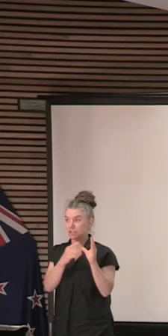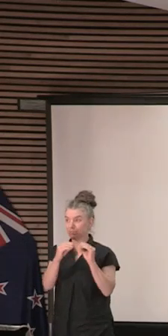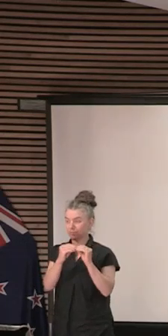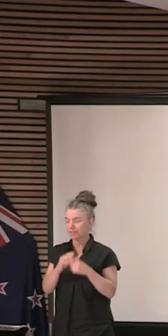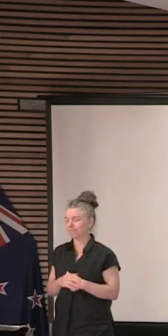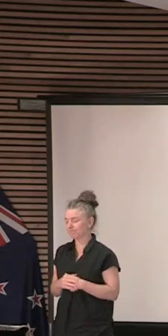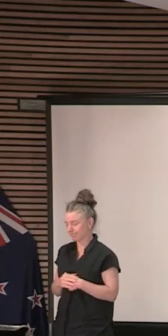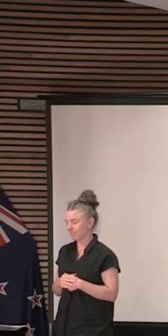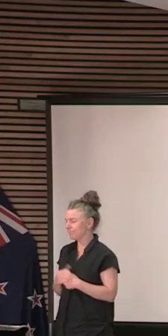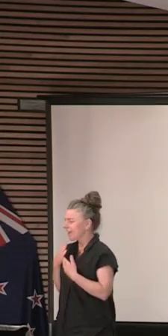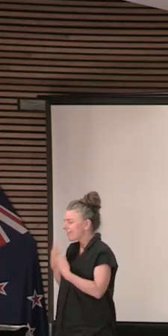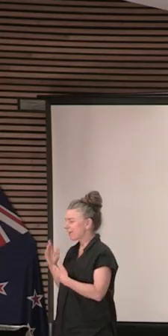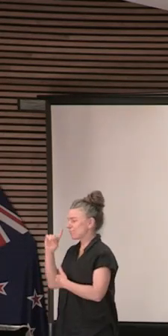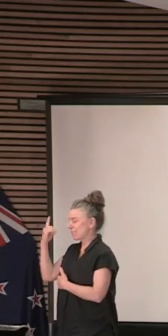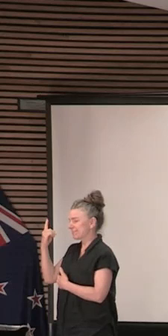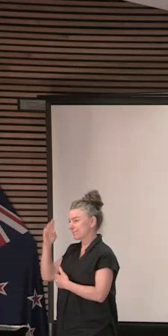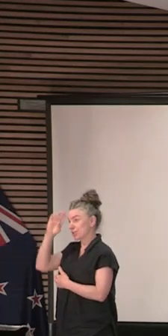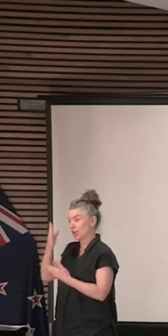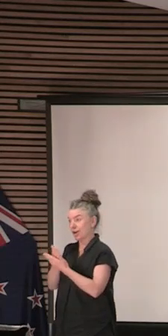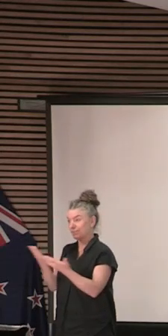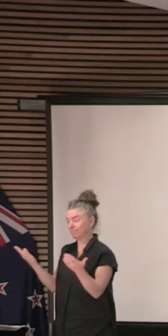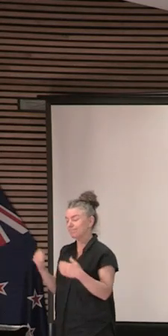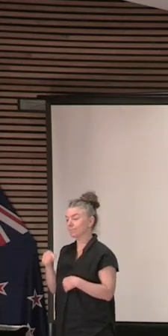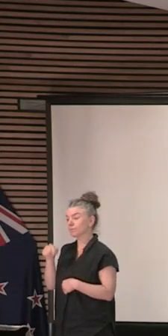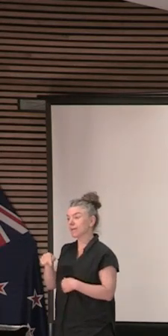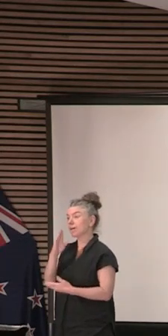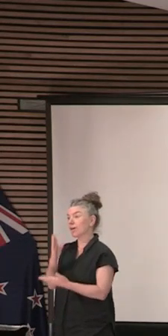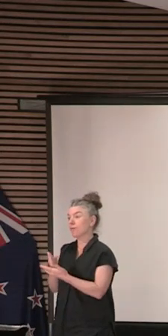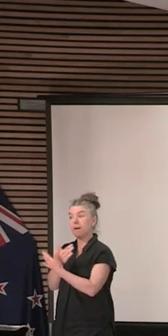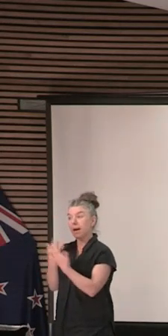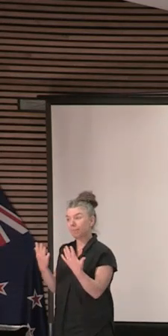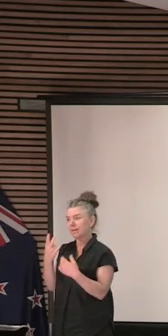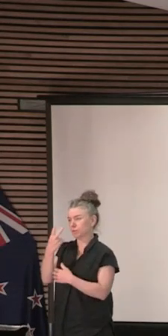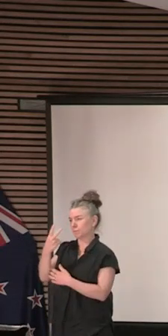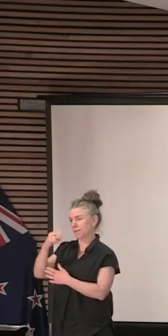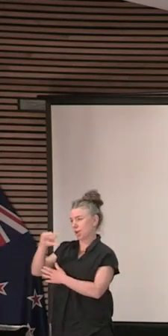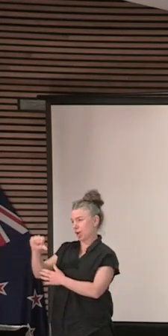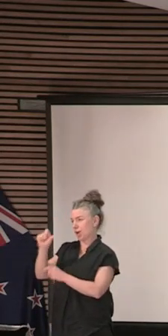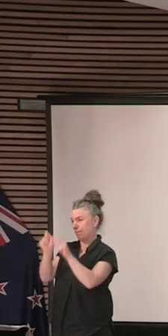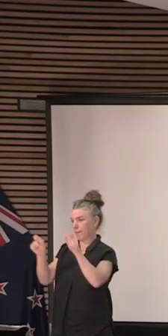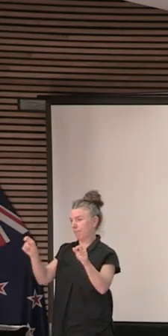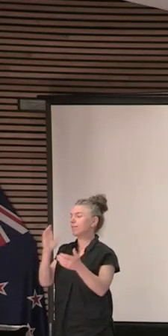Thank you, kia ora. So today. . there, are 29 new cases of. COVID-19 to report. This.